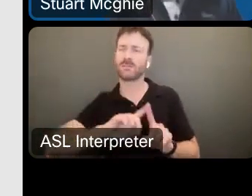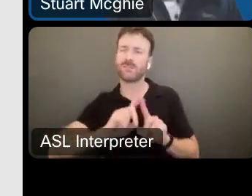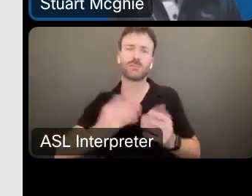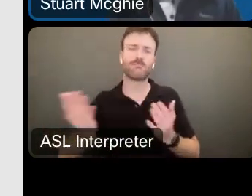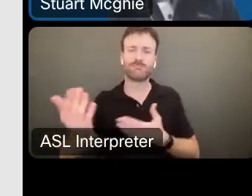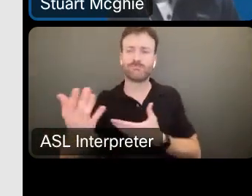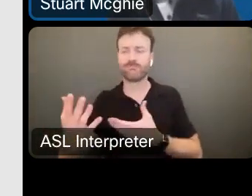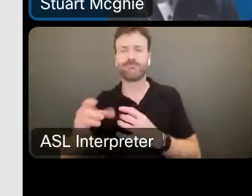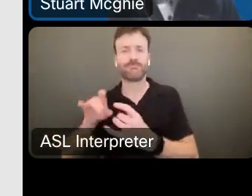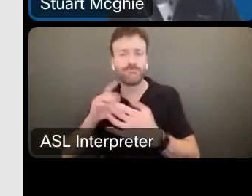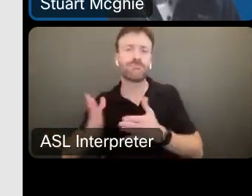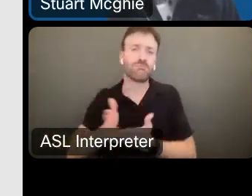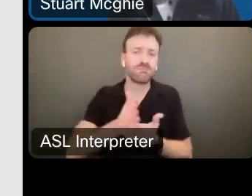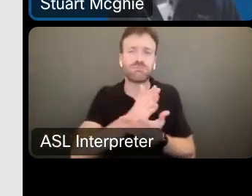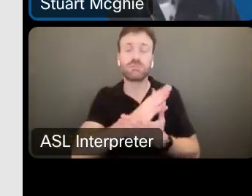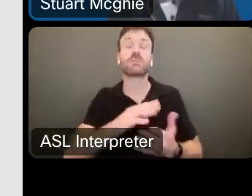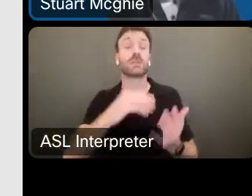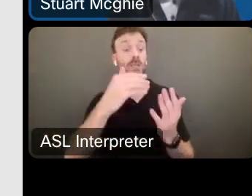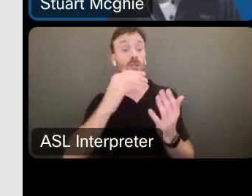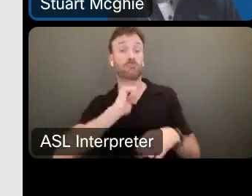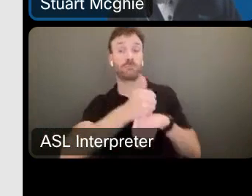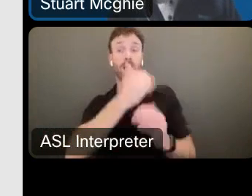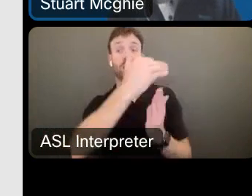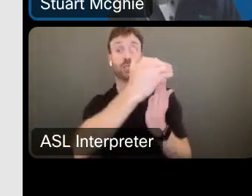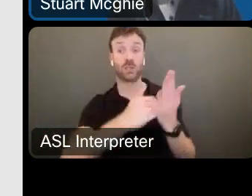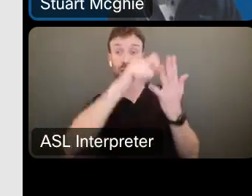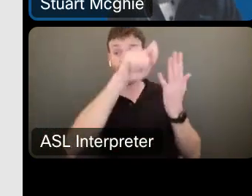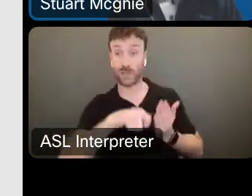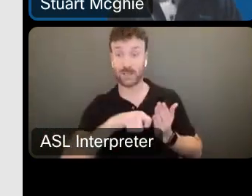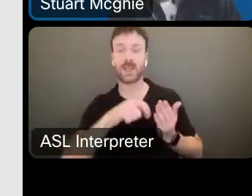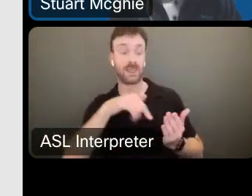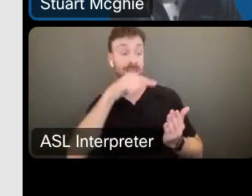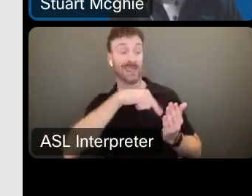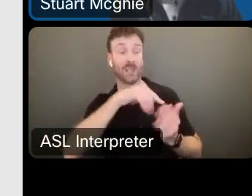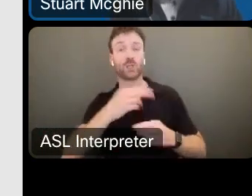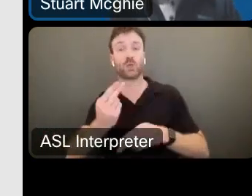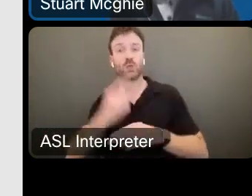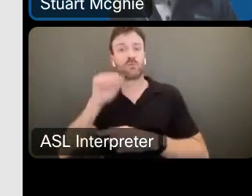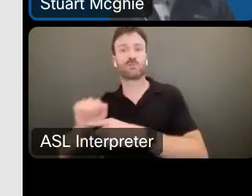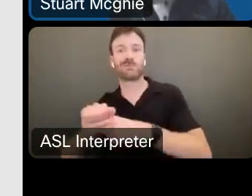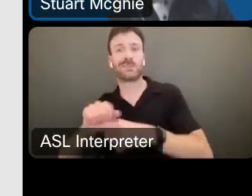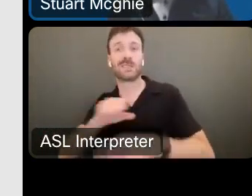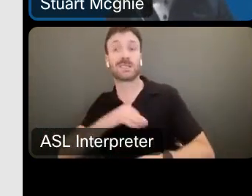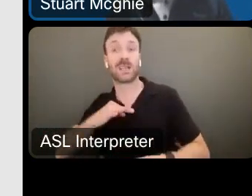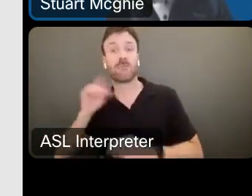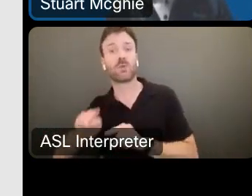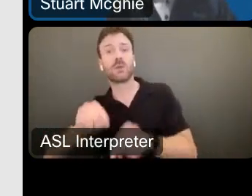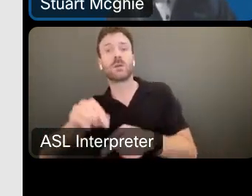being used to train the staff in providing the job aids for site audits and the development